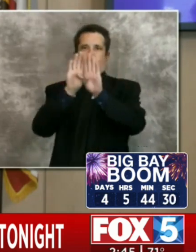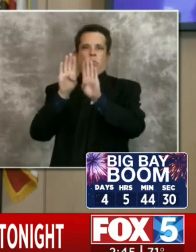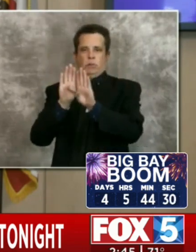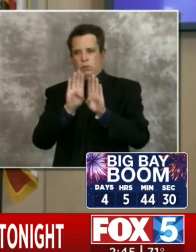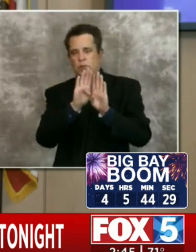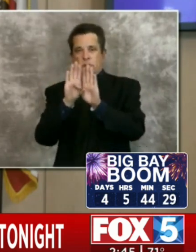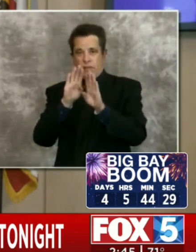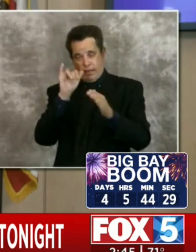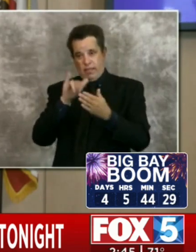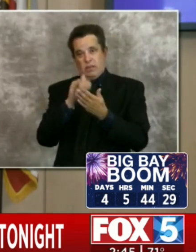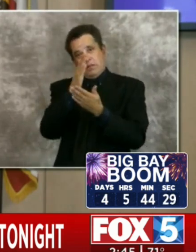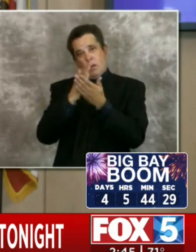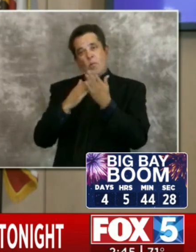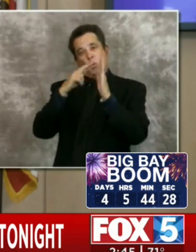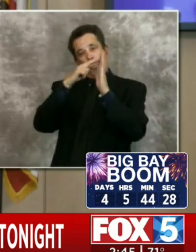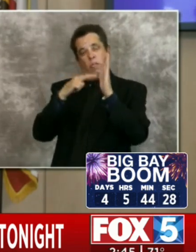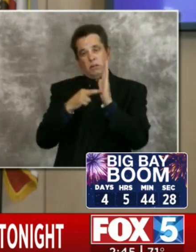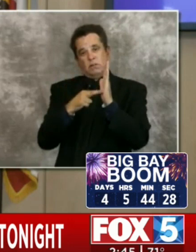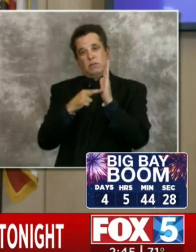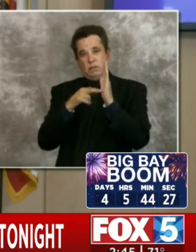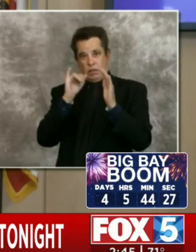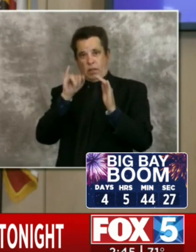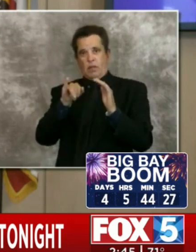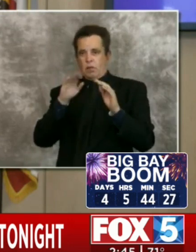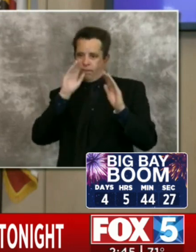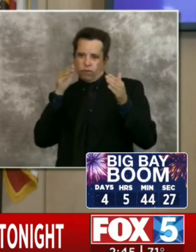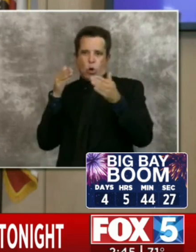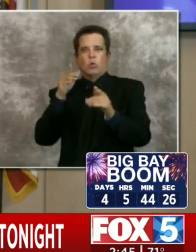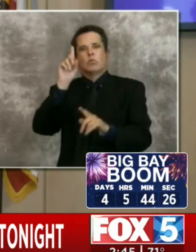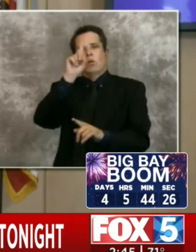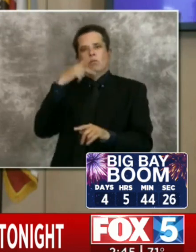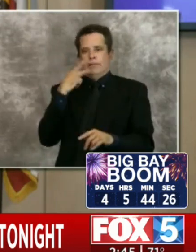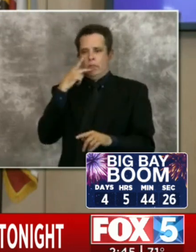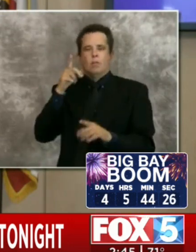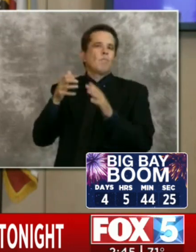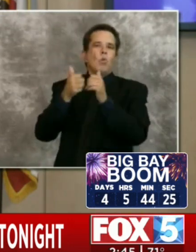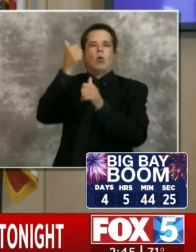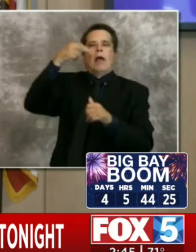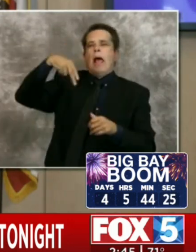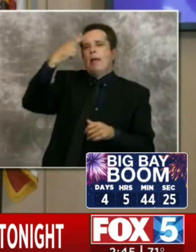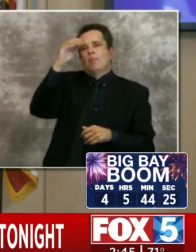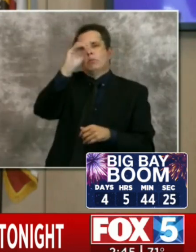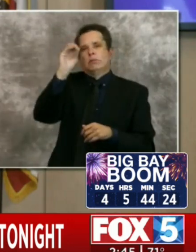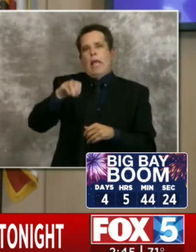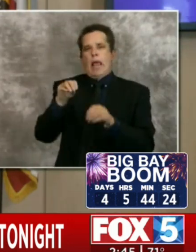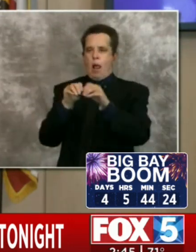VIRUS. IT IS A RISK WE DO NOT WANT TO TAKE. WHOEVER I WANT